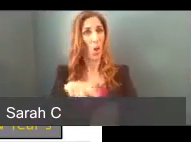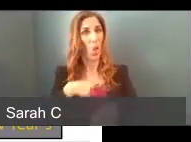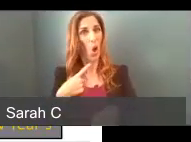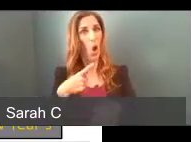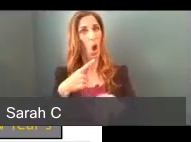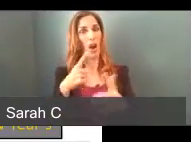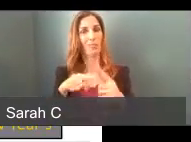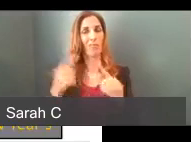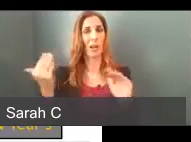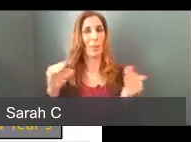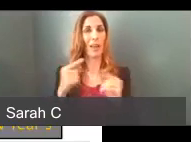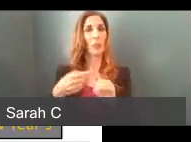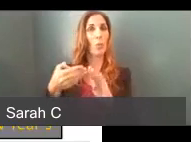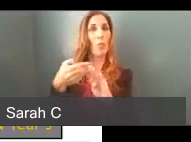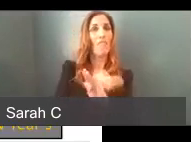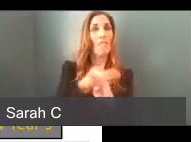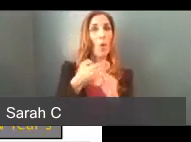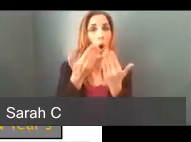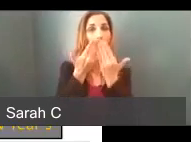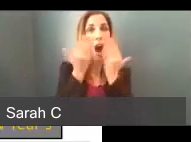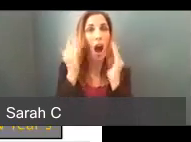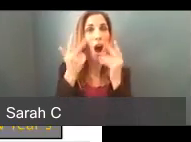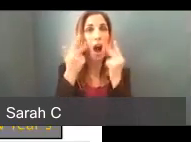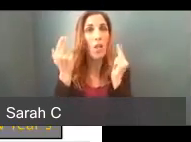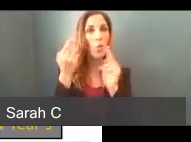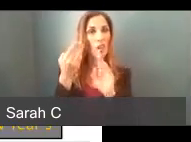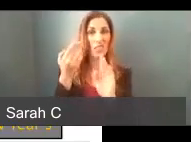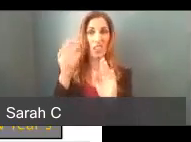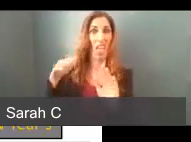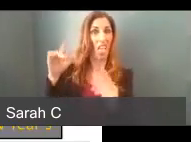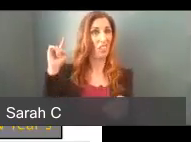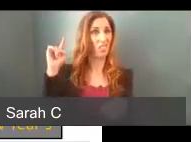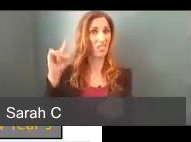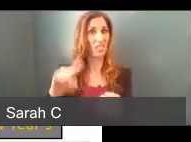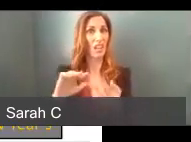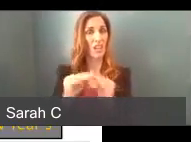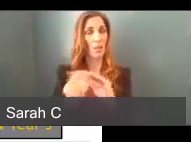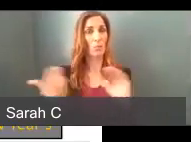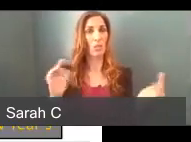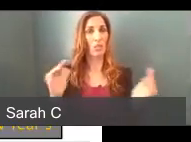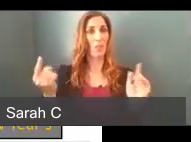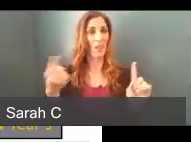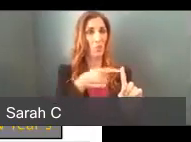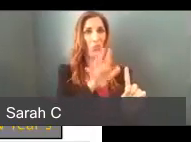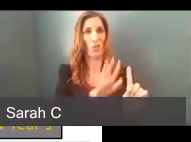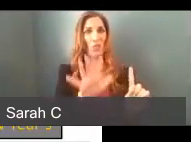baseline. We're still not there yet but I do hope that we will be there within a couple of weeks.